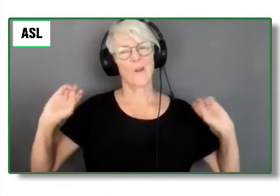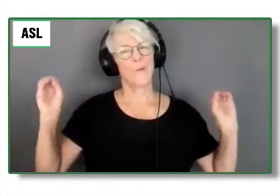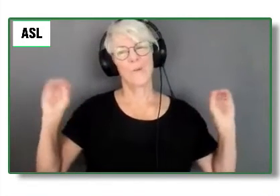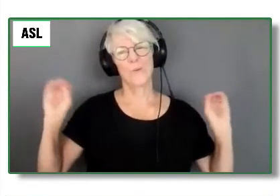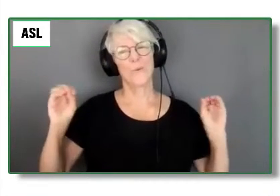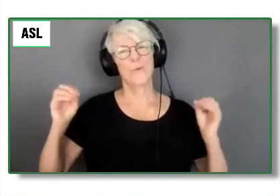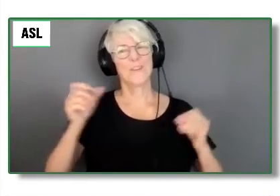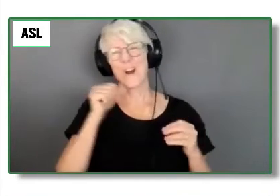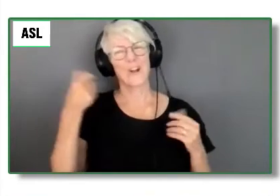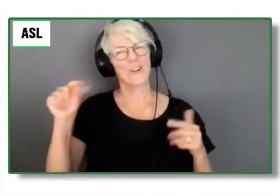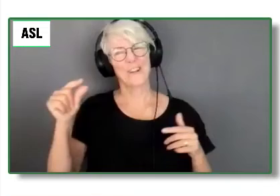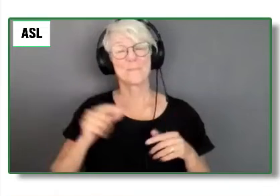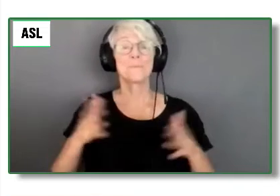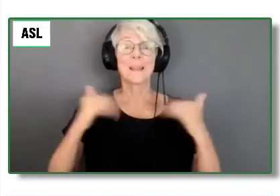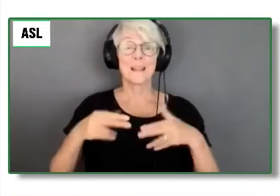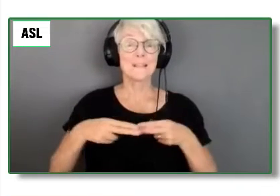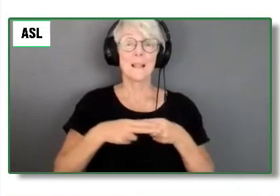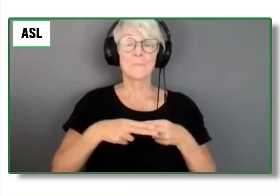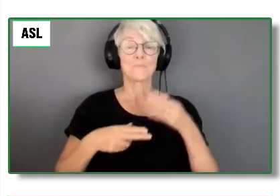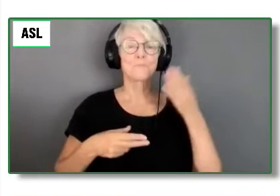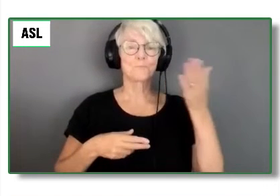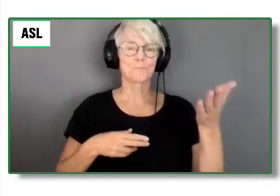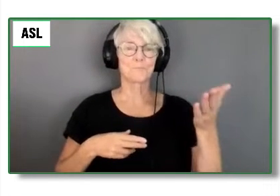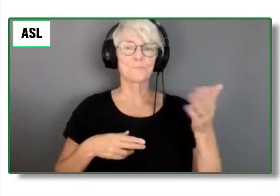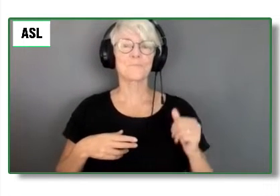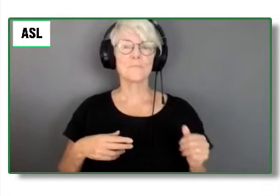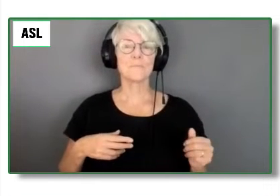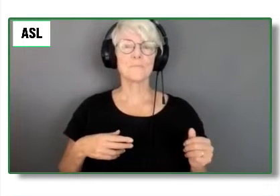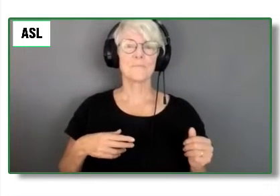So I have always ascribed to the practice of to be the change that you